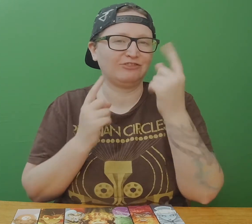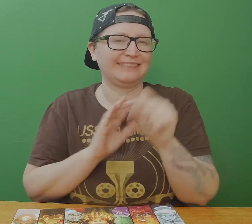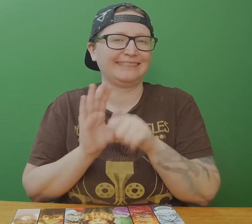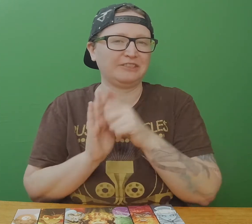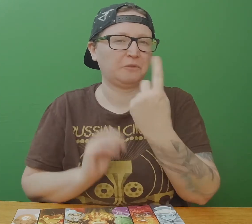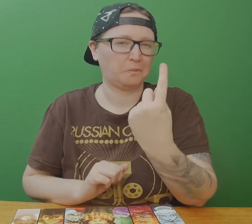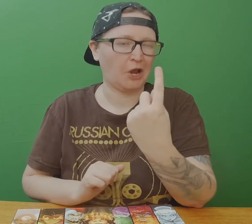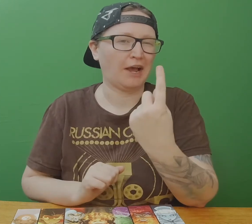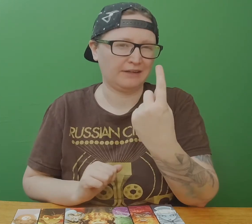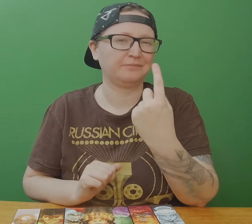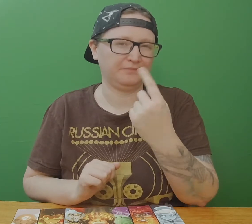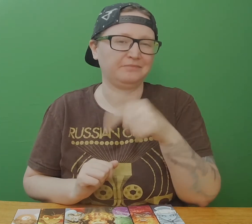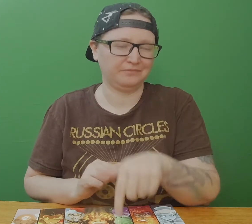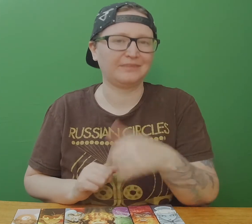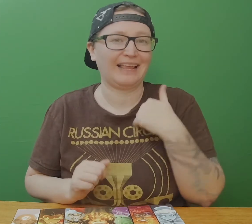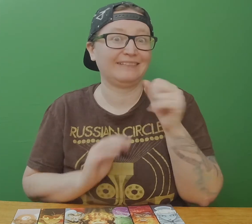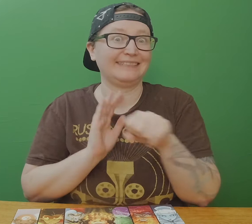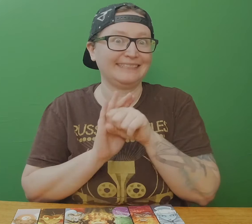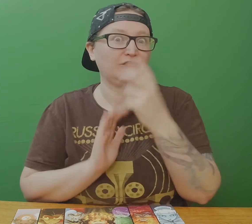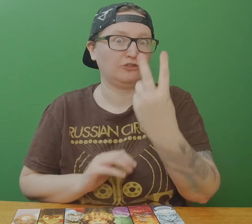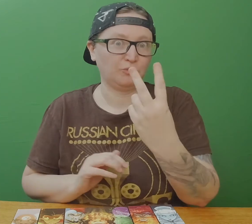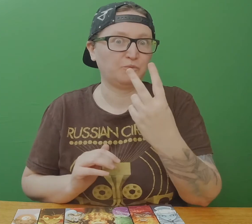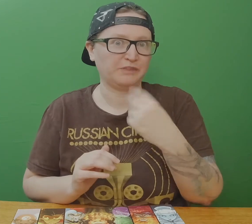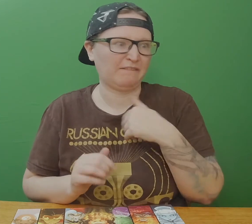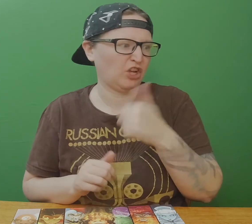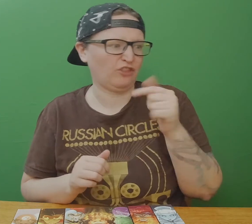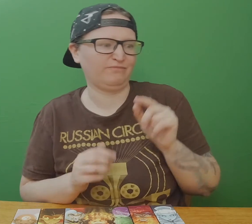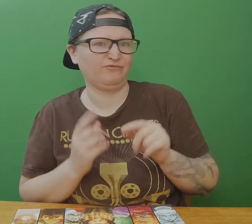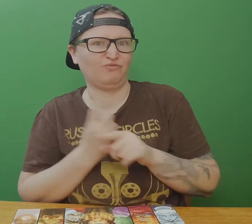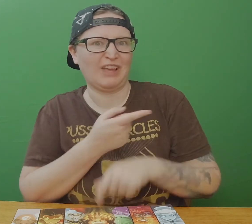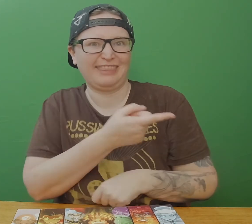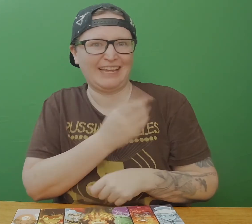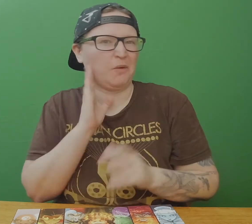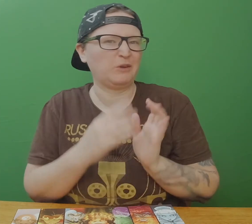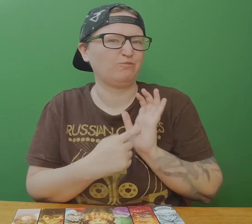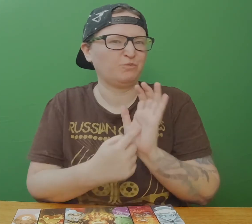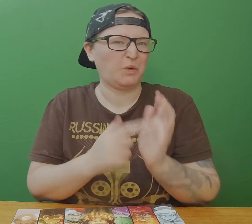and so now this is actually considered season one and they have season two which I have over